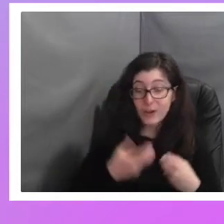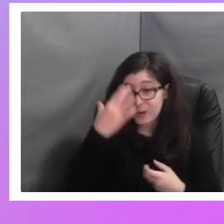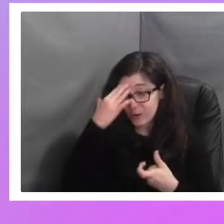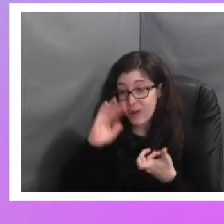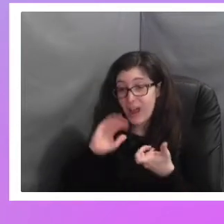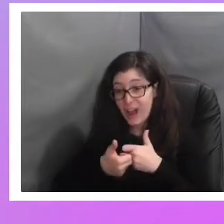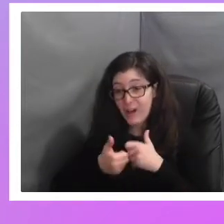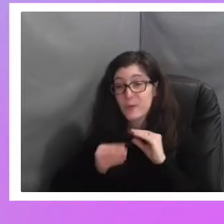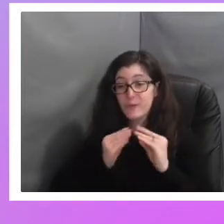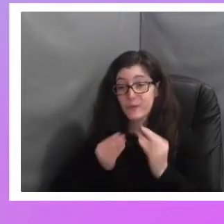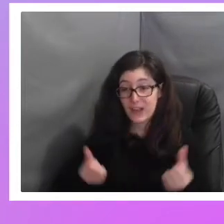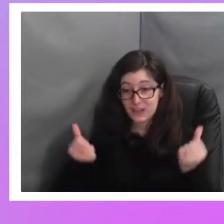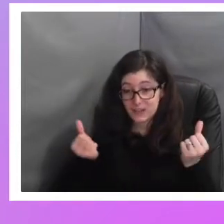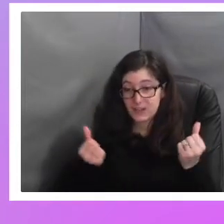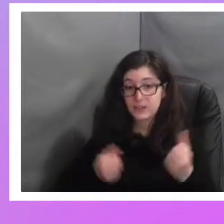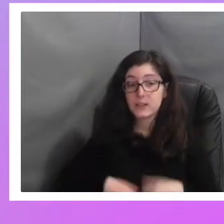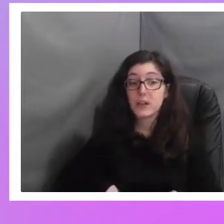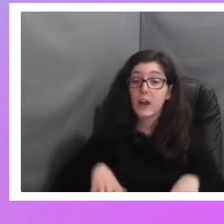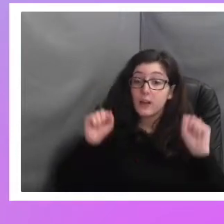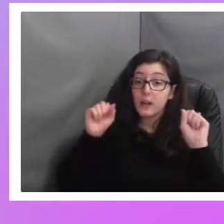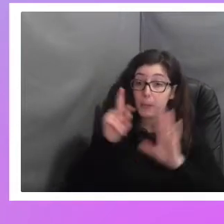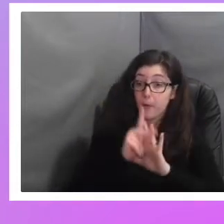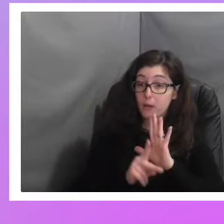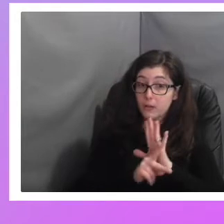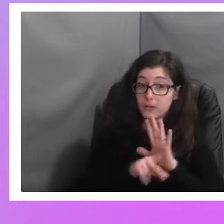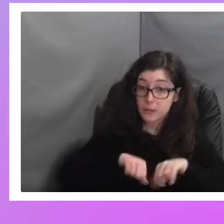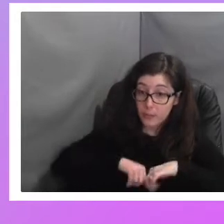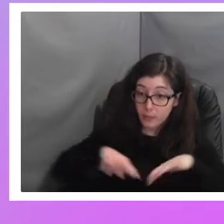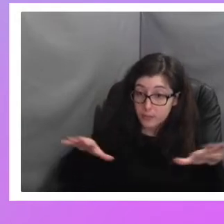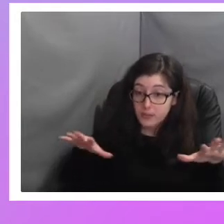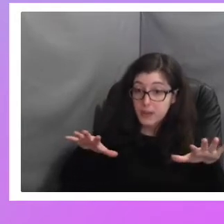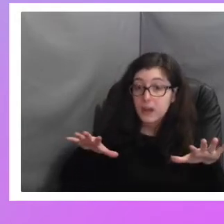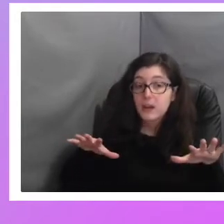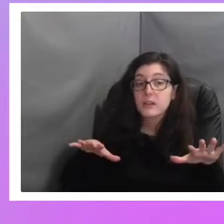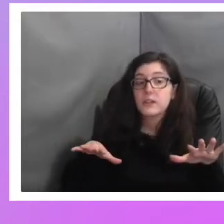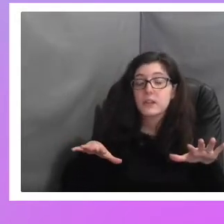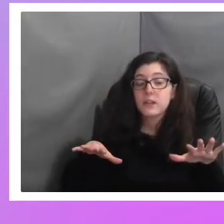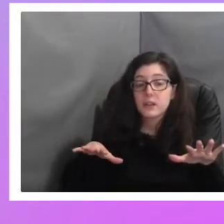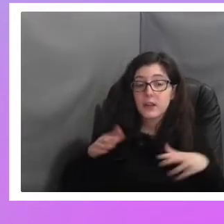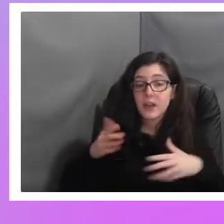Now in adopting a policy and publicizing it and hiring responsible staff,